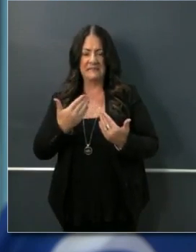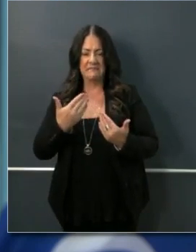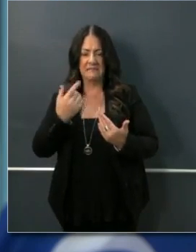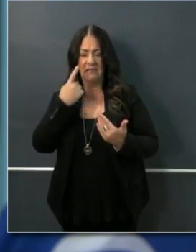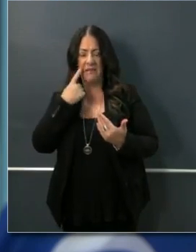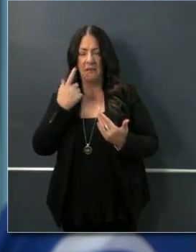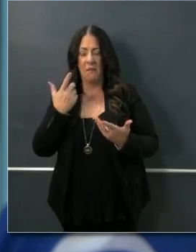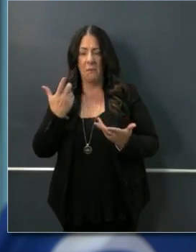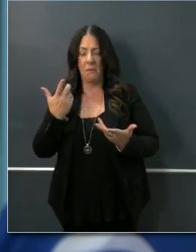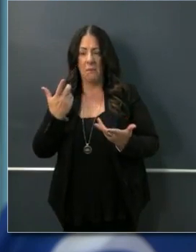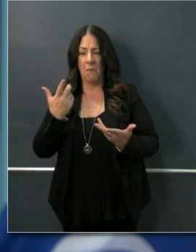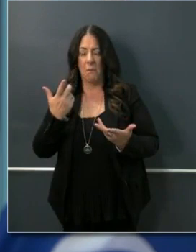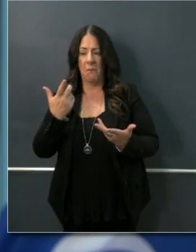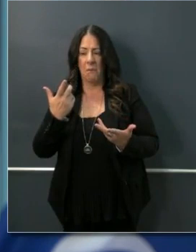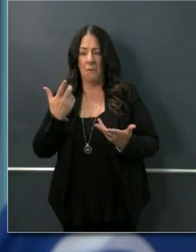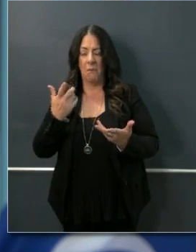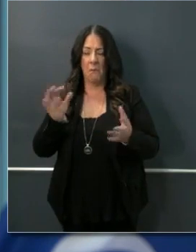I DON’T SAY THAT CERTAINLY CHEERFULLY.